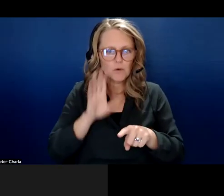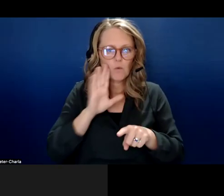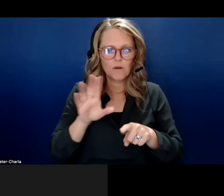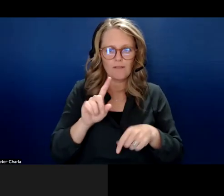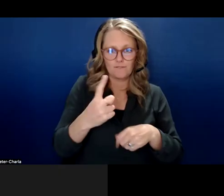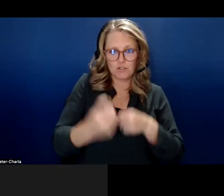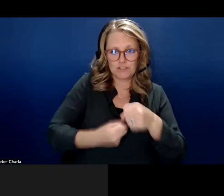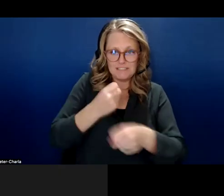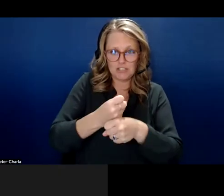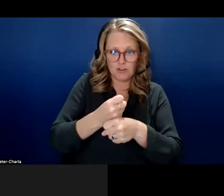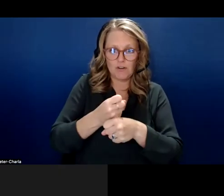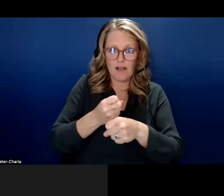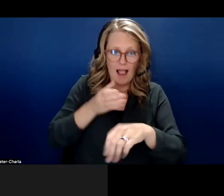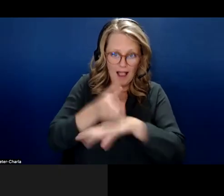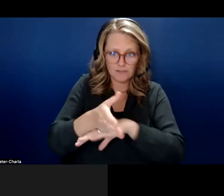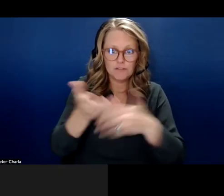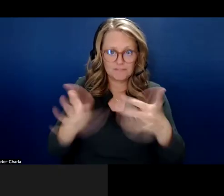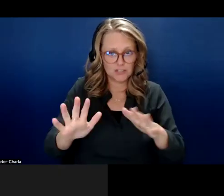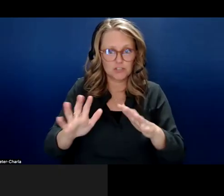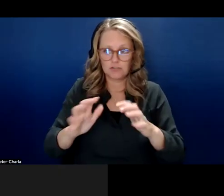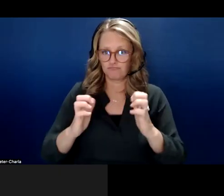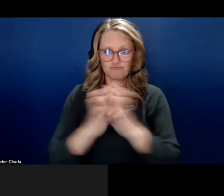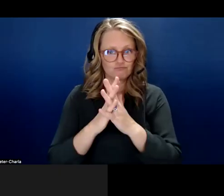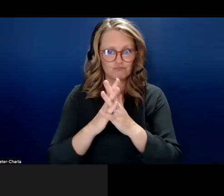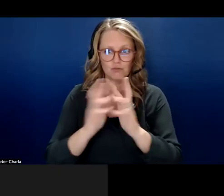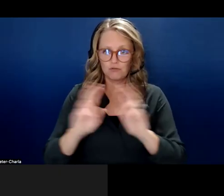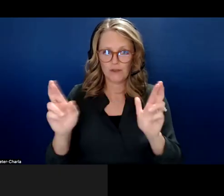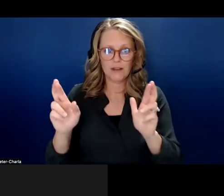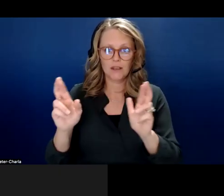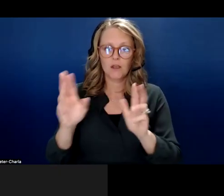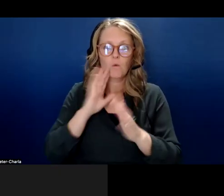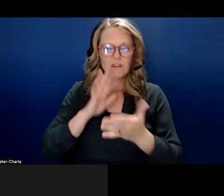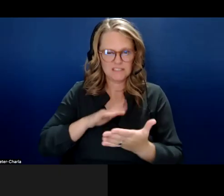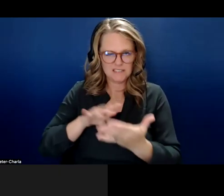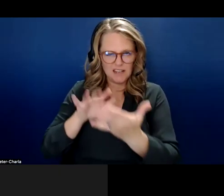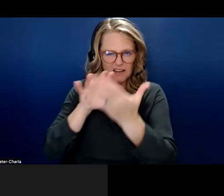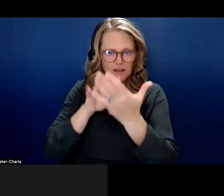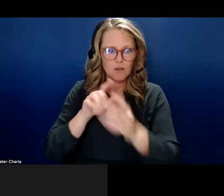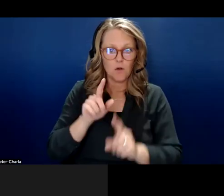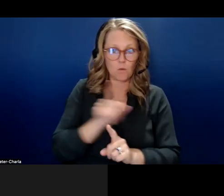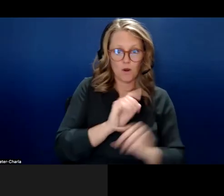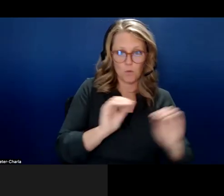of the BRT opening where there isn't a bus lane to determine, you know,